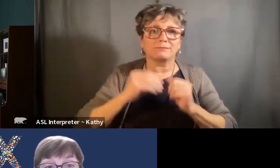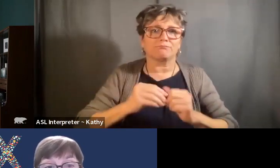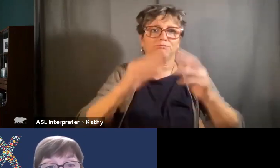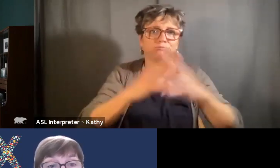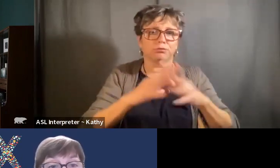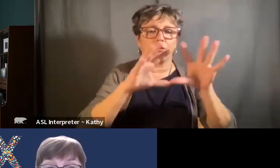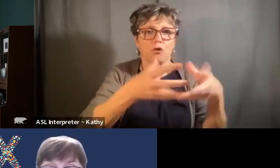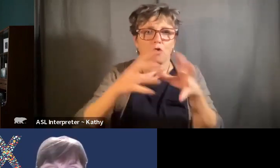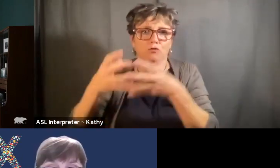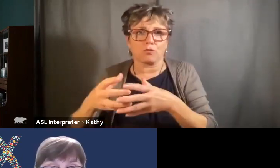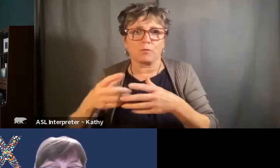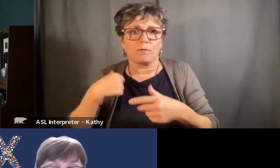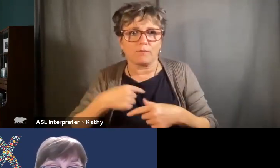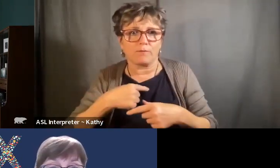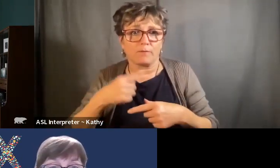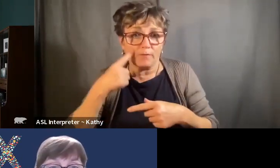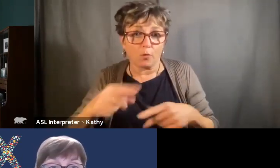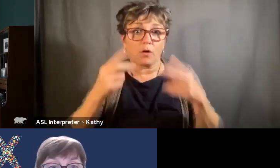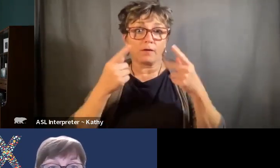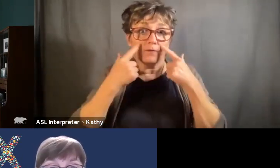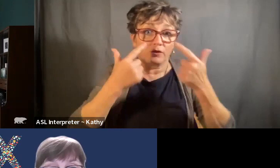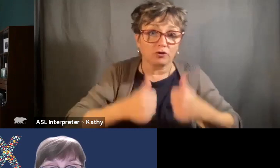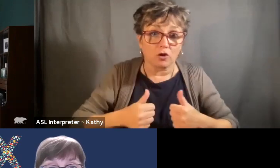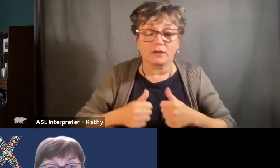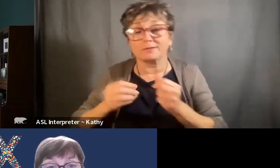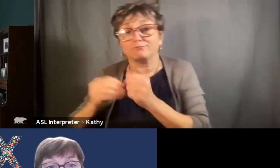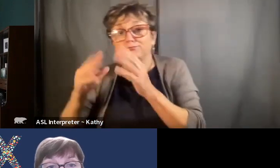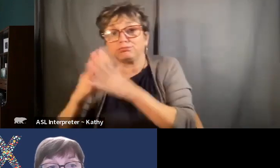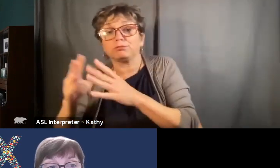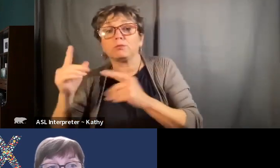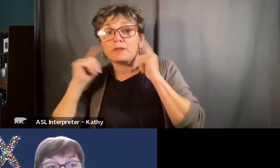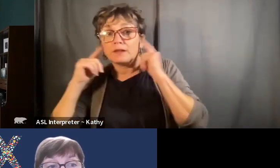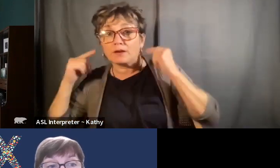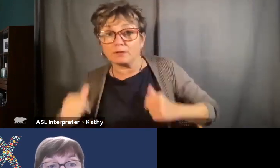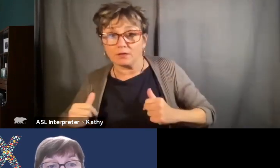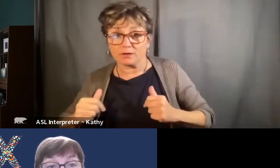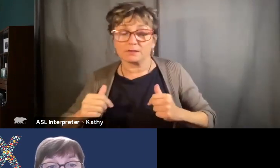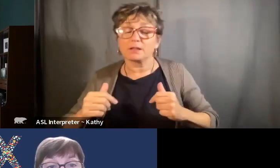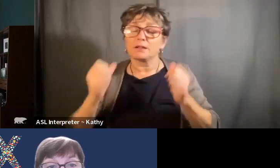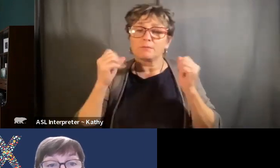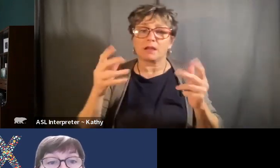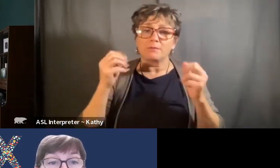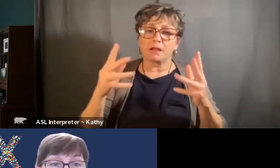we made up of many different diseases that have impairments and so uh there